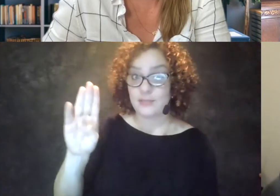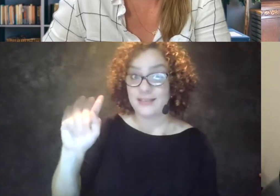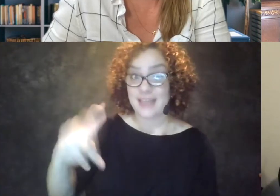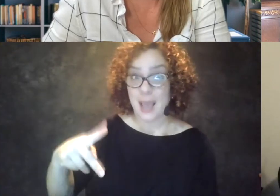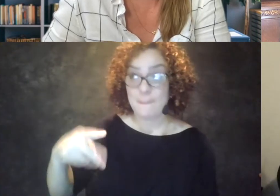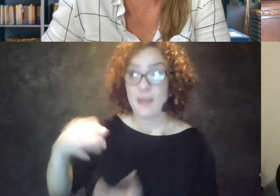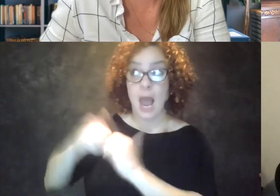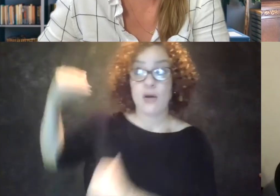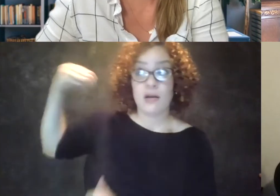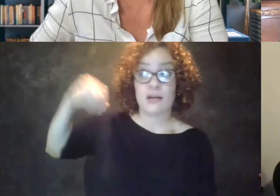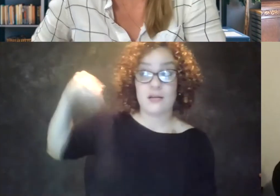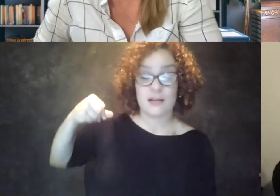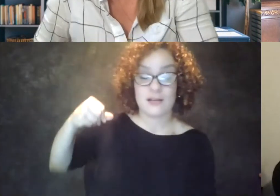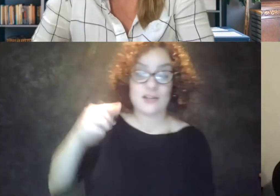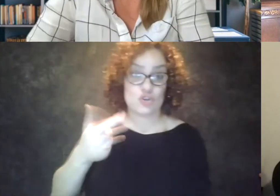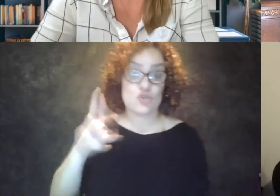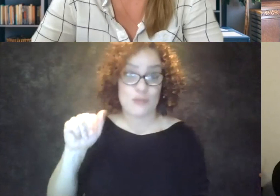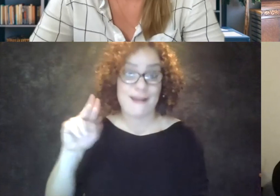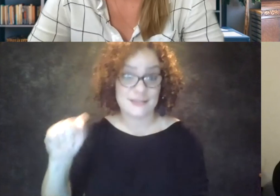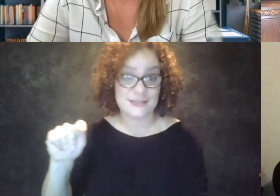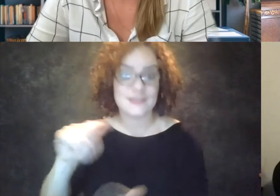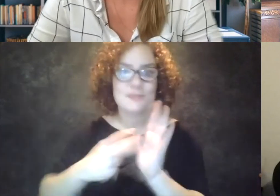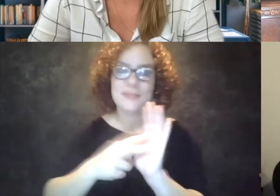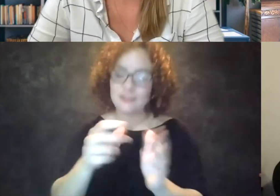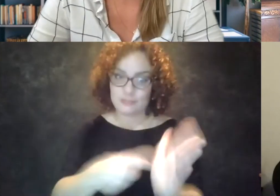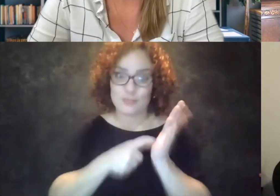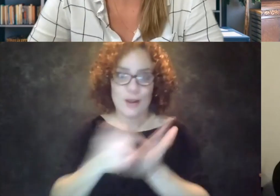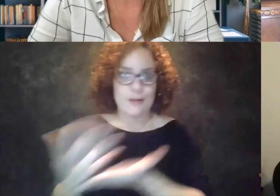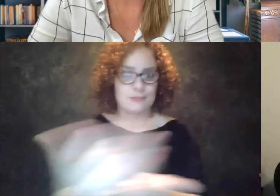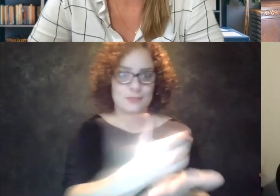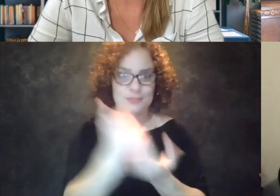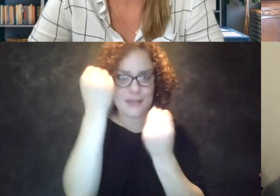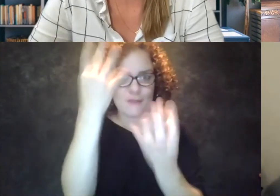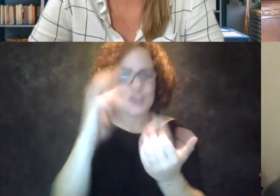us make our programs and services stronger for children who are deafblind, for their